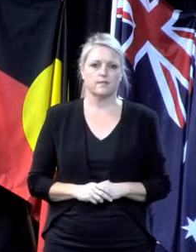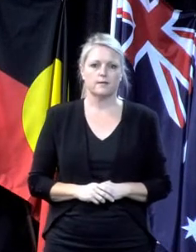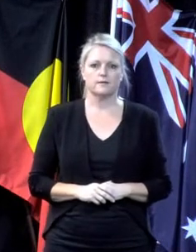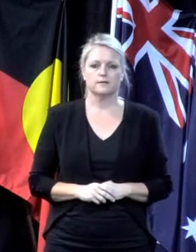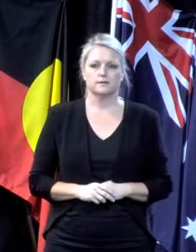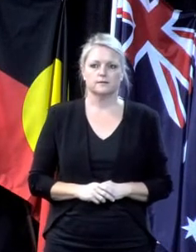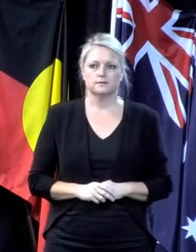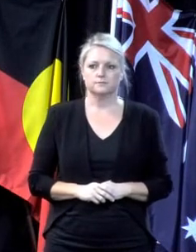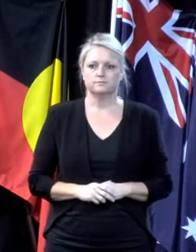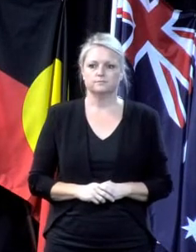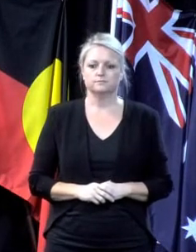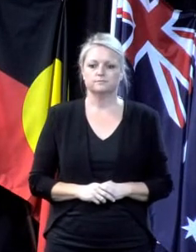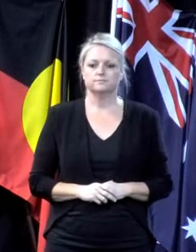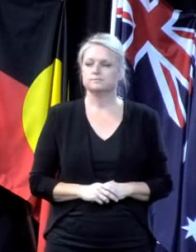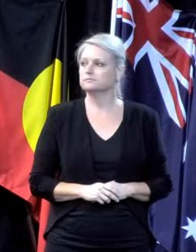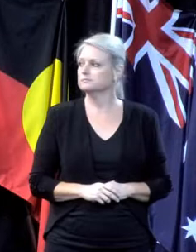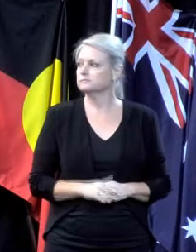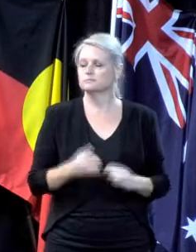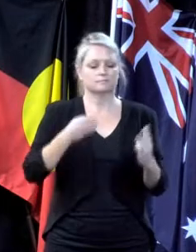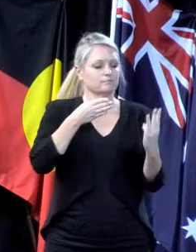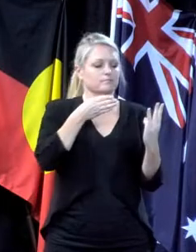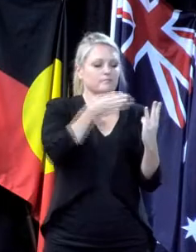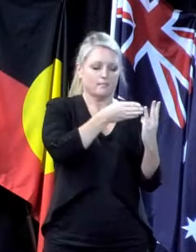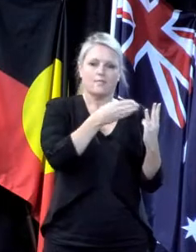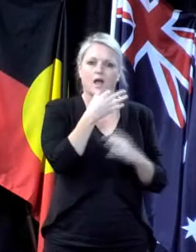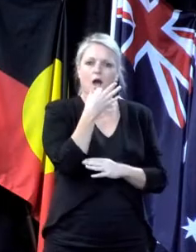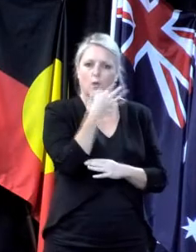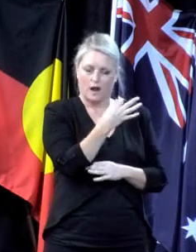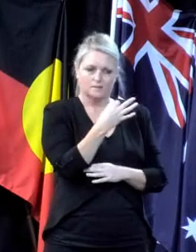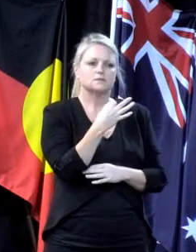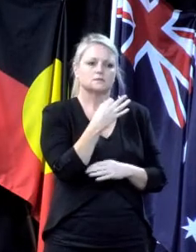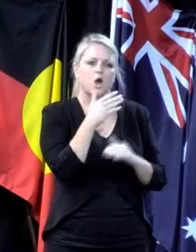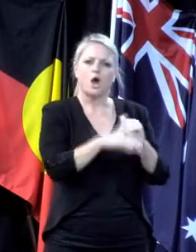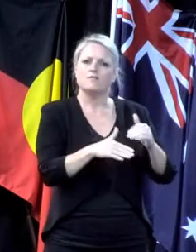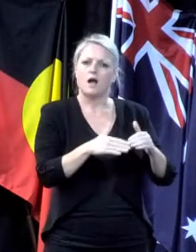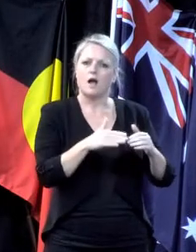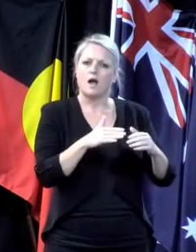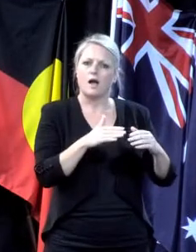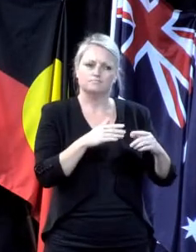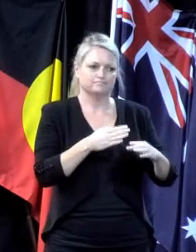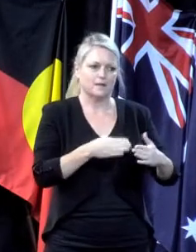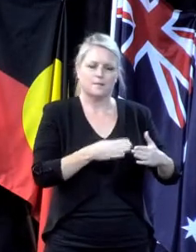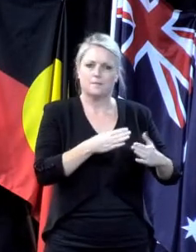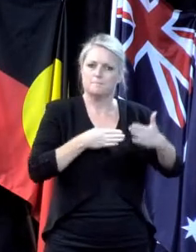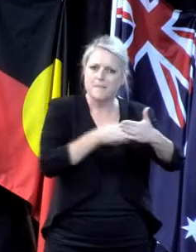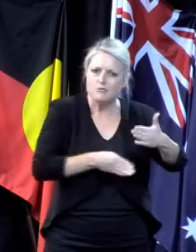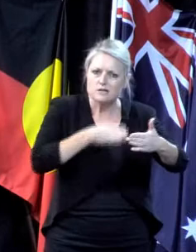Ms Swancutt, are you going to work through the barriers and challenges you've used identified for the Commission and ask for other comments as we go through?